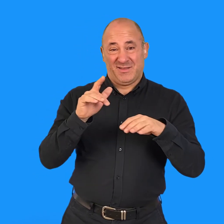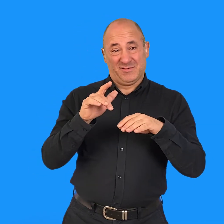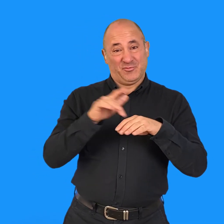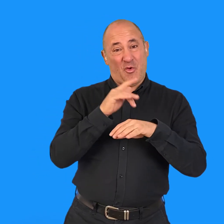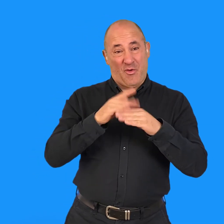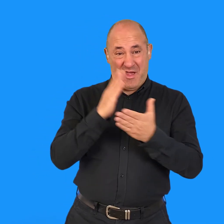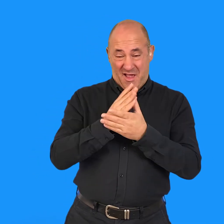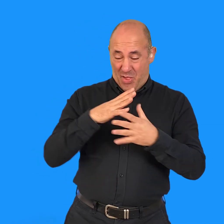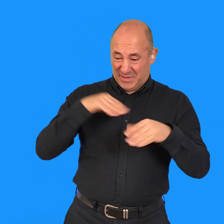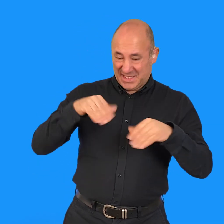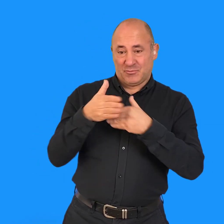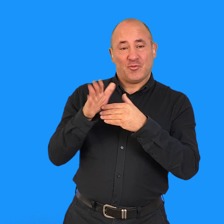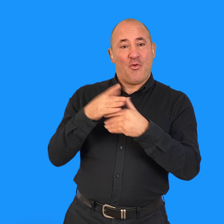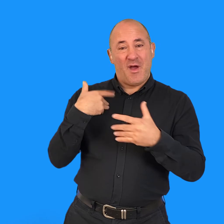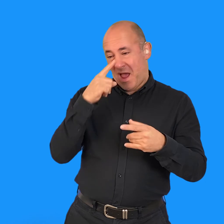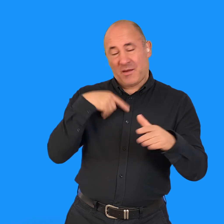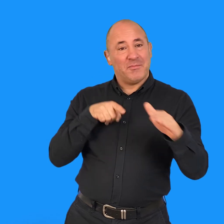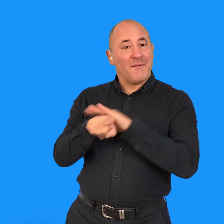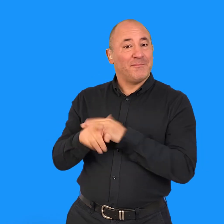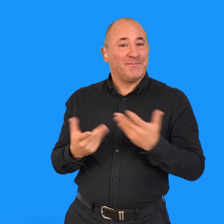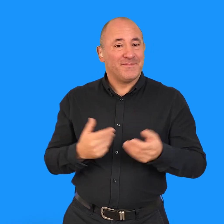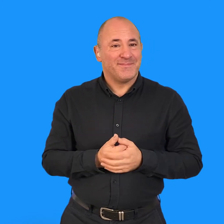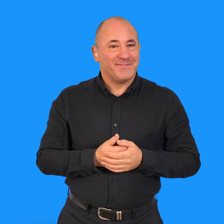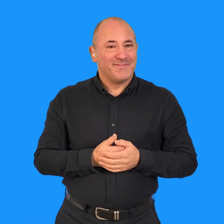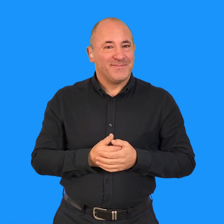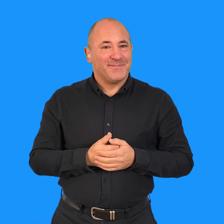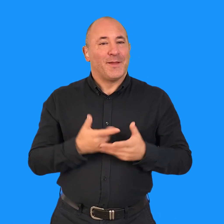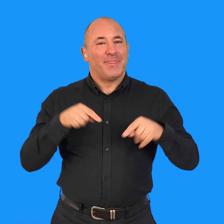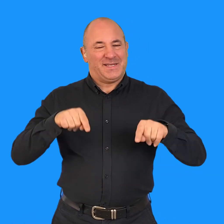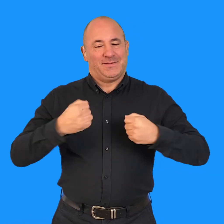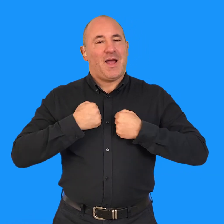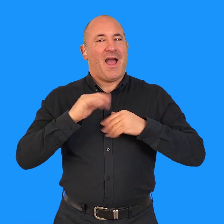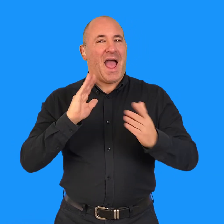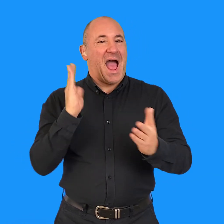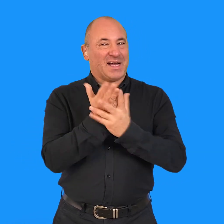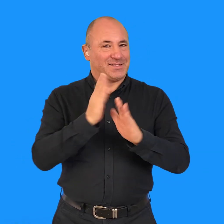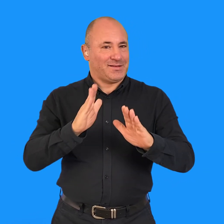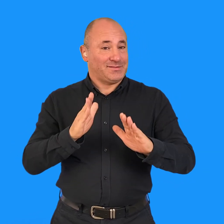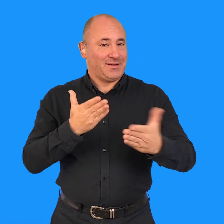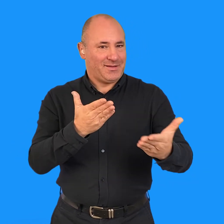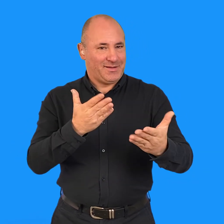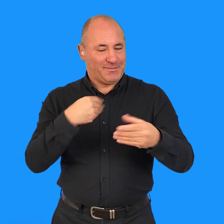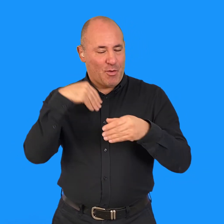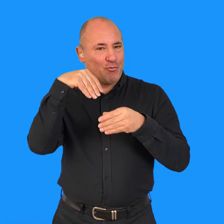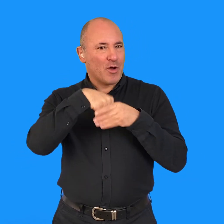So there's that access provision there in the content of the work. And I think for me,